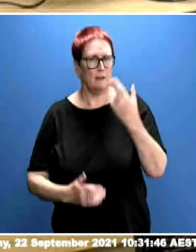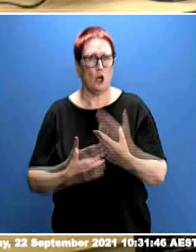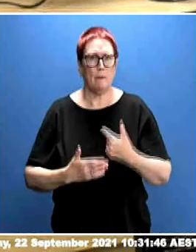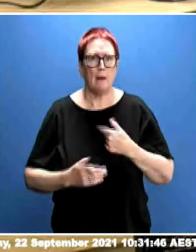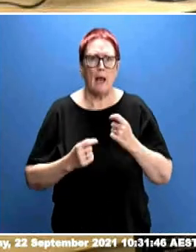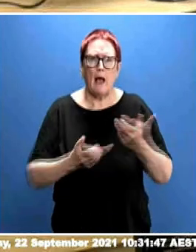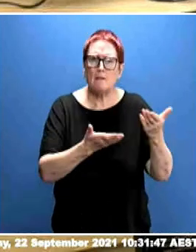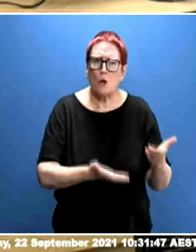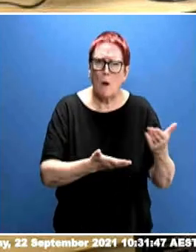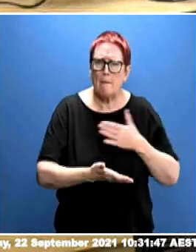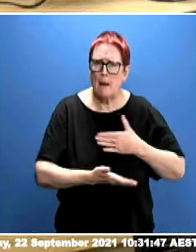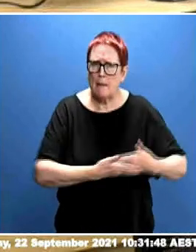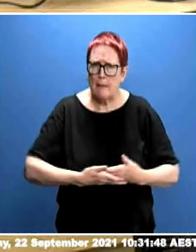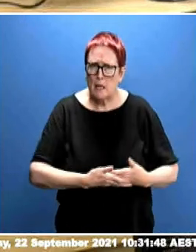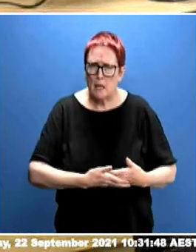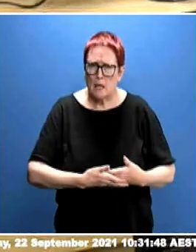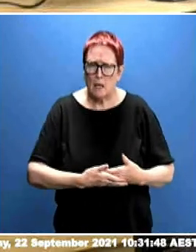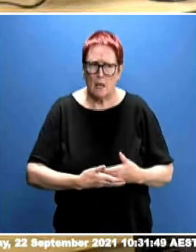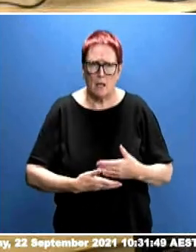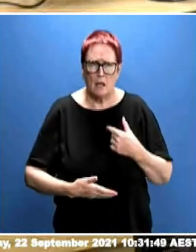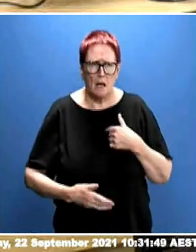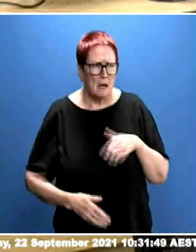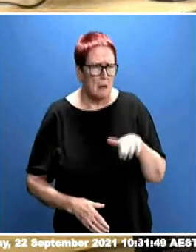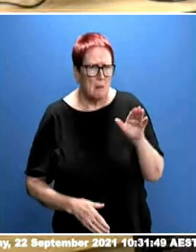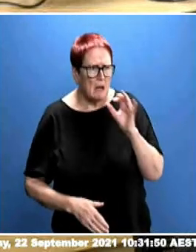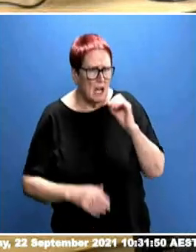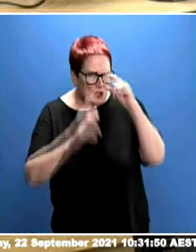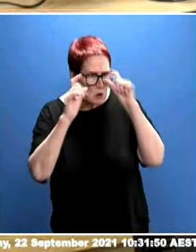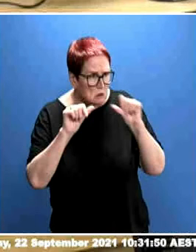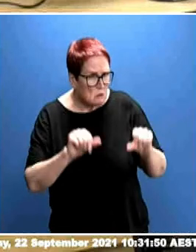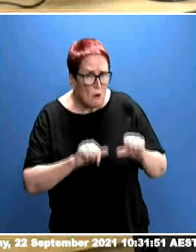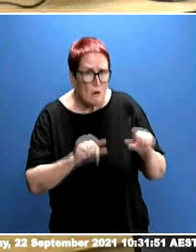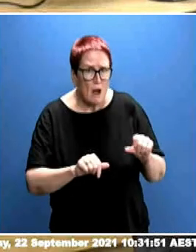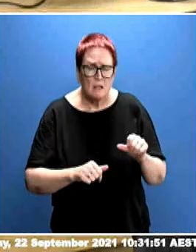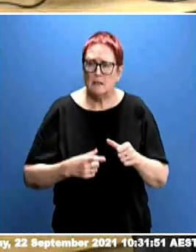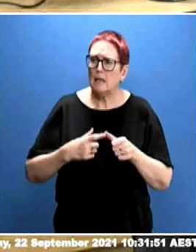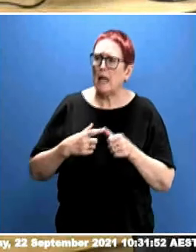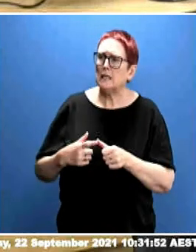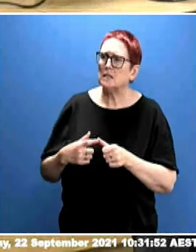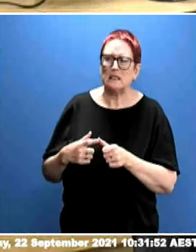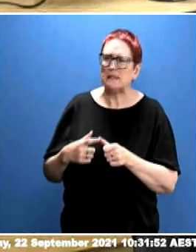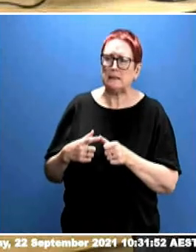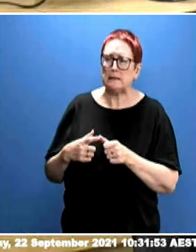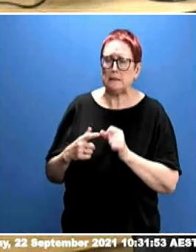after weighing her, and that's when I kind of asked her, "Is everything okay?" and she said that she was well underweight,